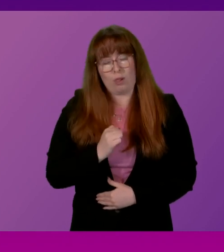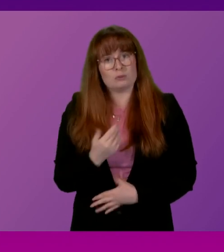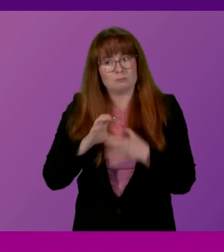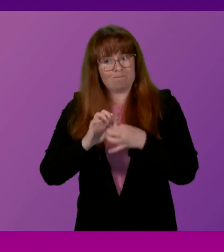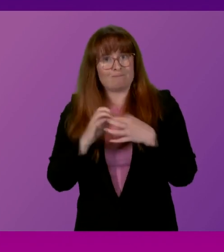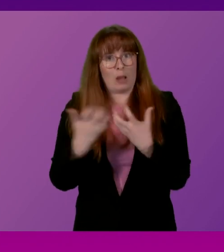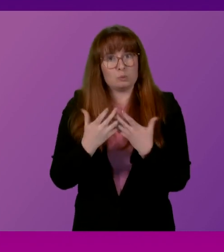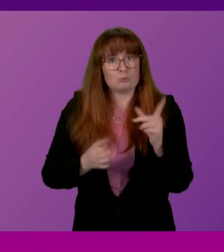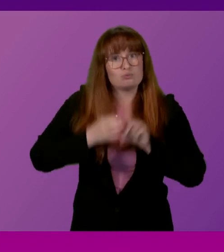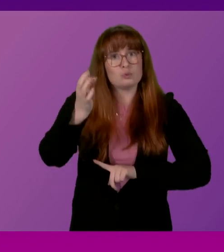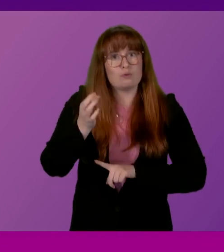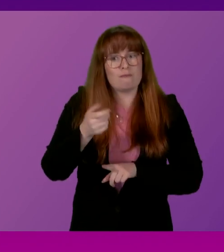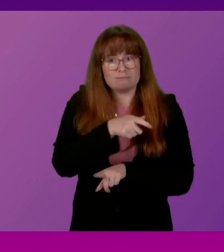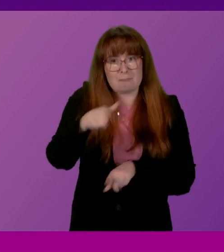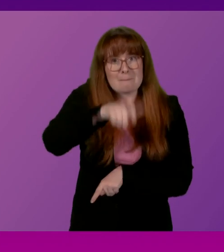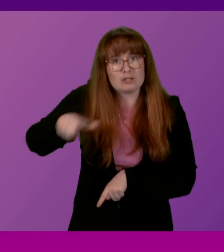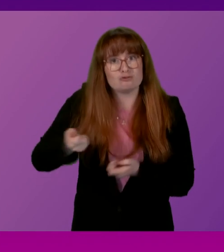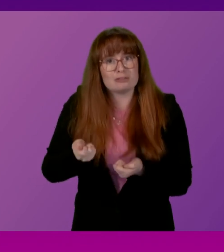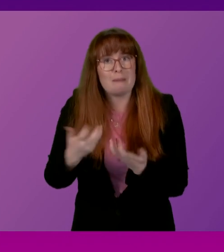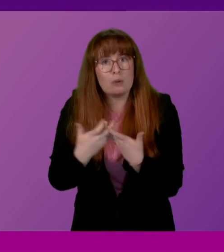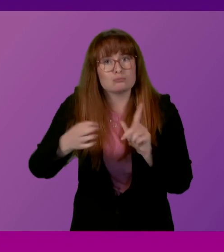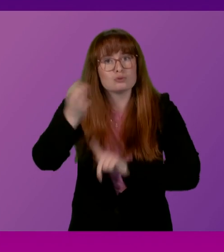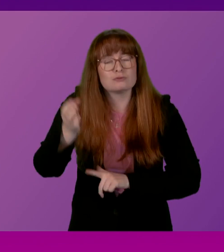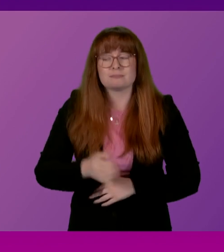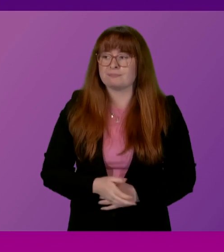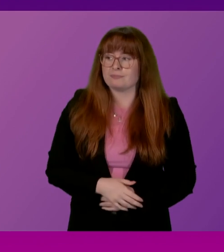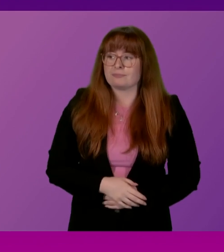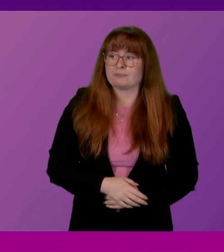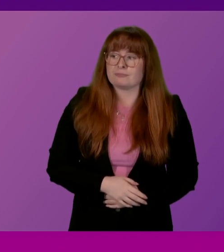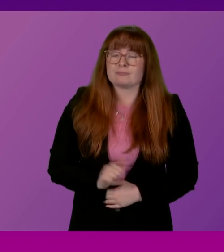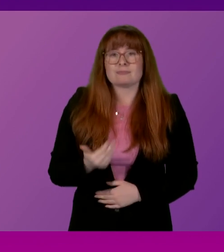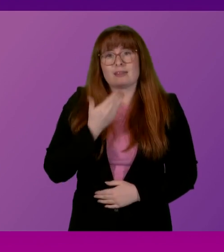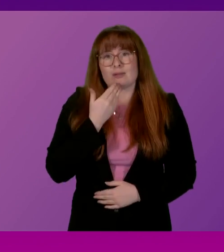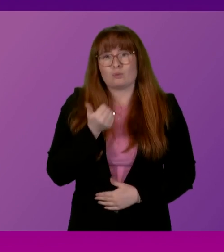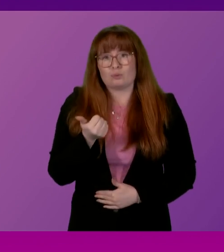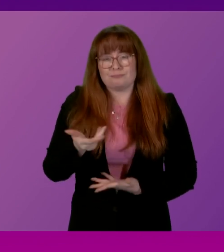experience.